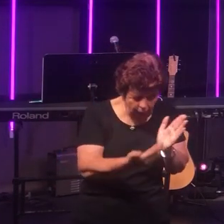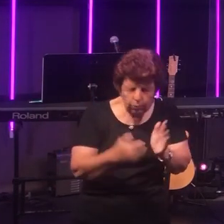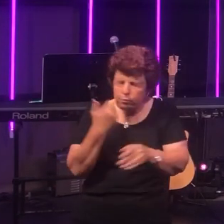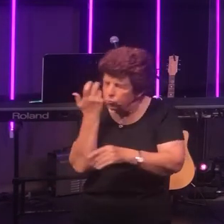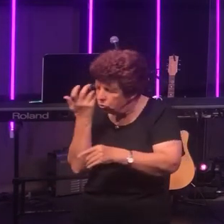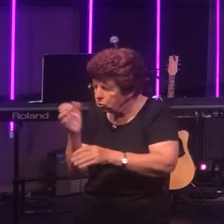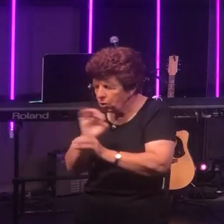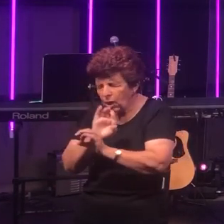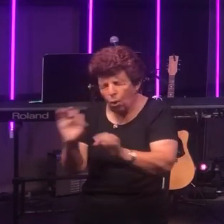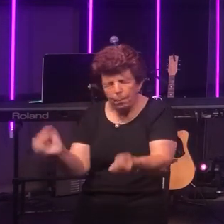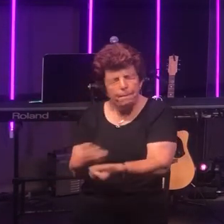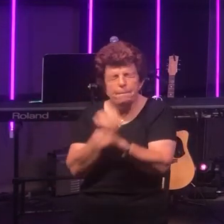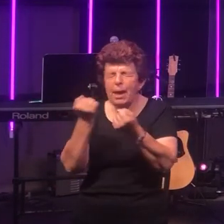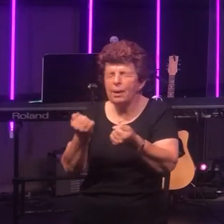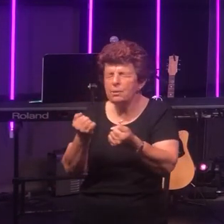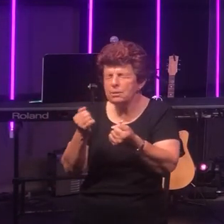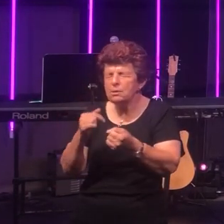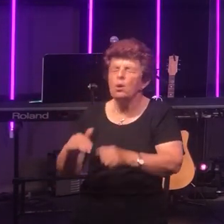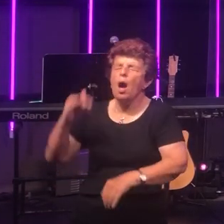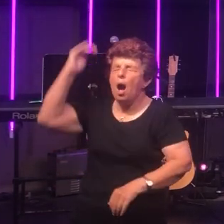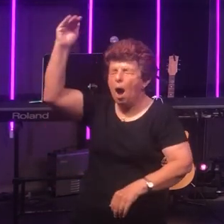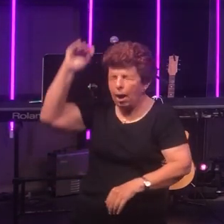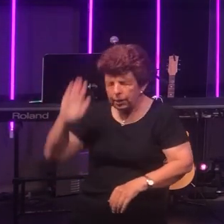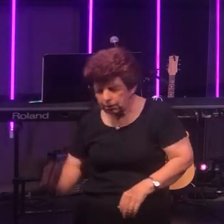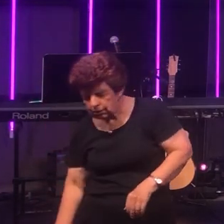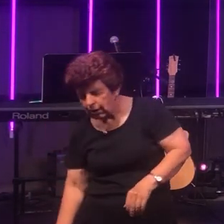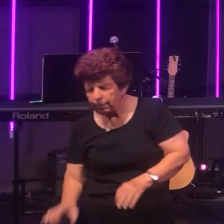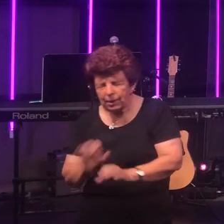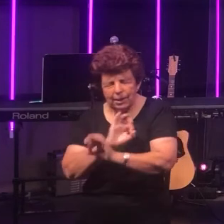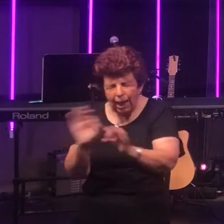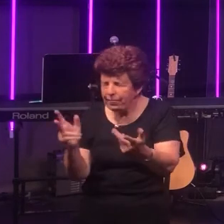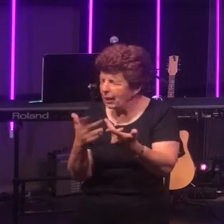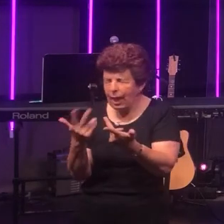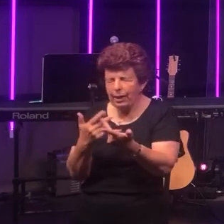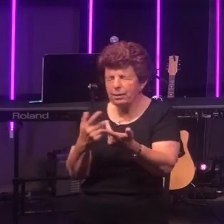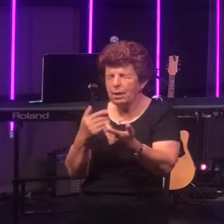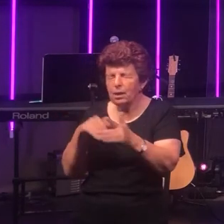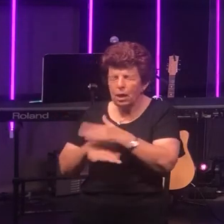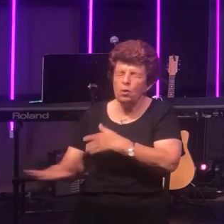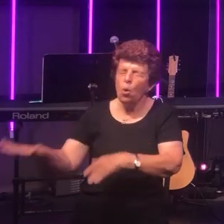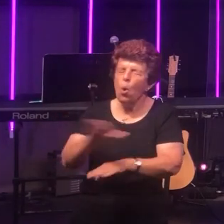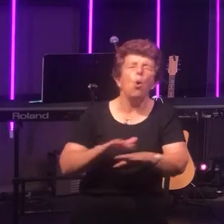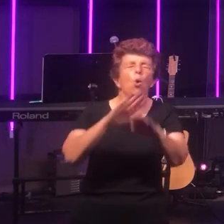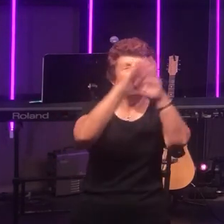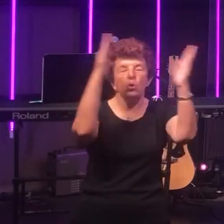powers neither height nor depth nor anything else in all creation will be